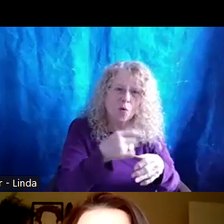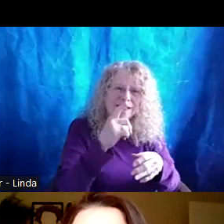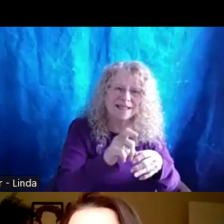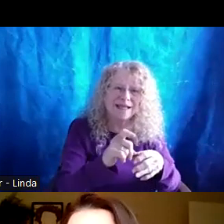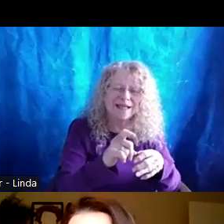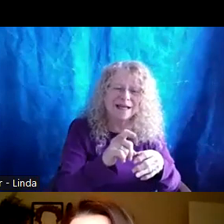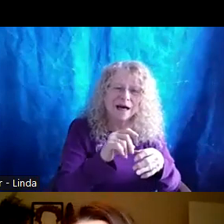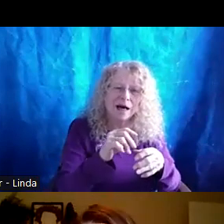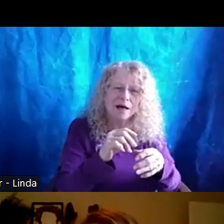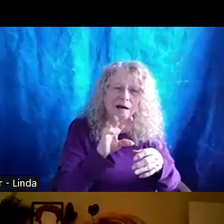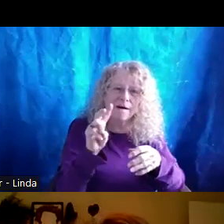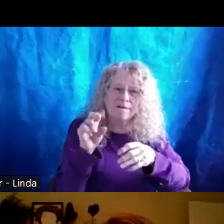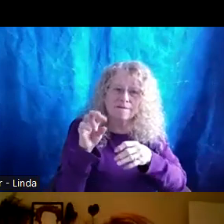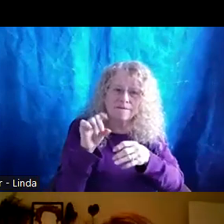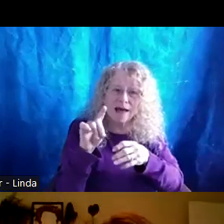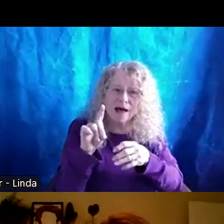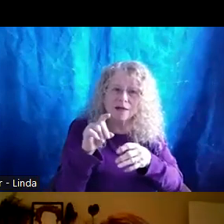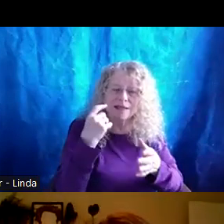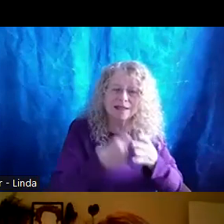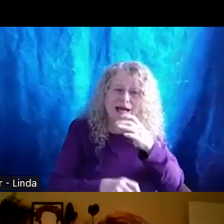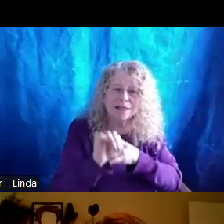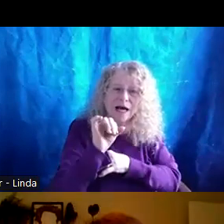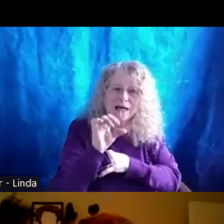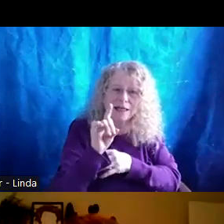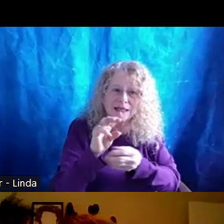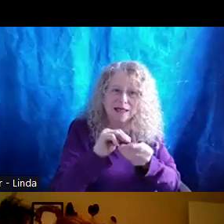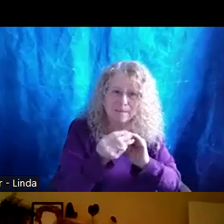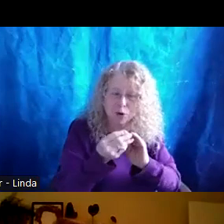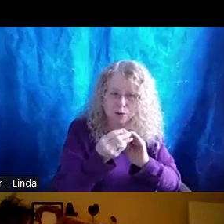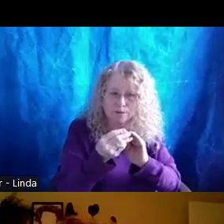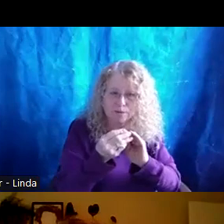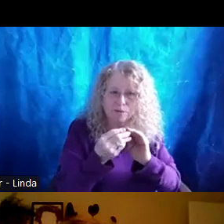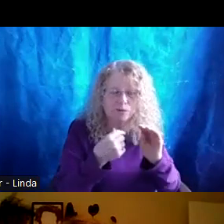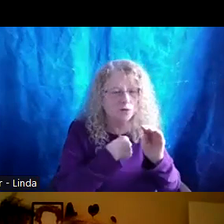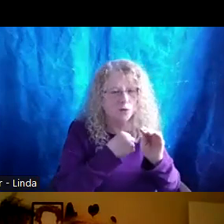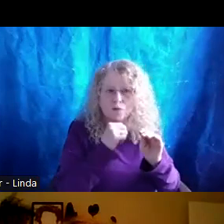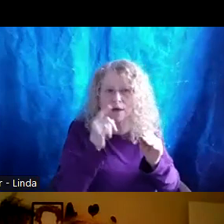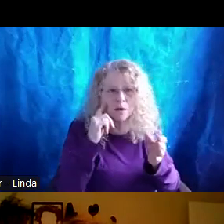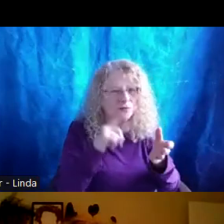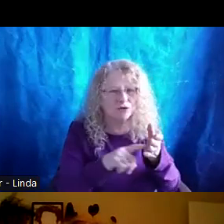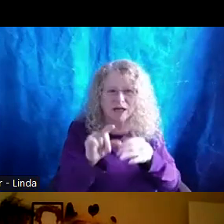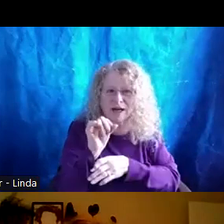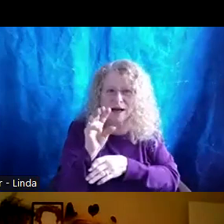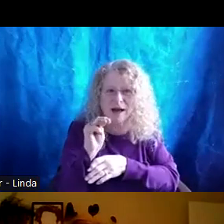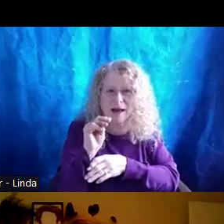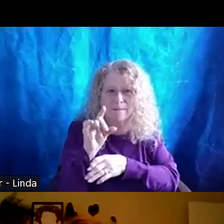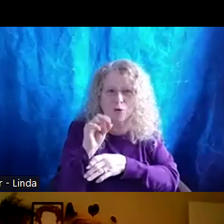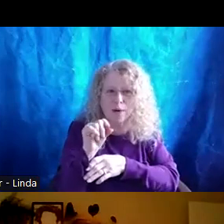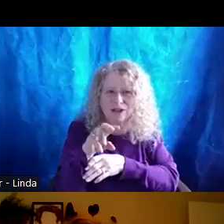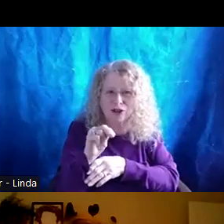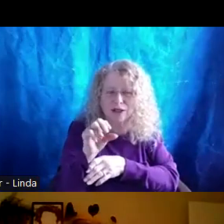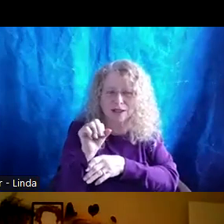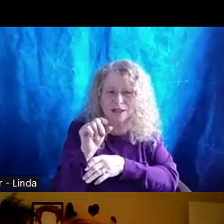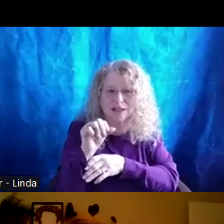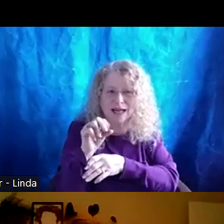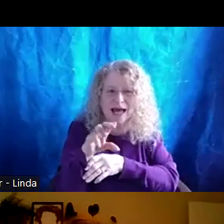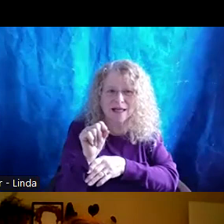SO WE ACTUALLY DON'T LOOK INTO IMMIGRATION STATUS BECAUSE THEY'RE NOT EMPLOYED BY THE